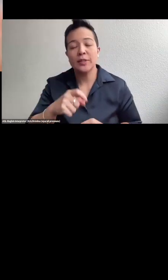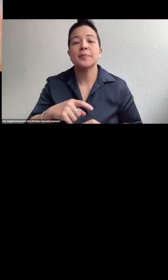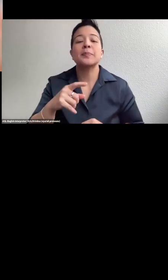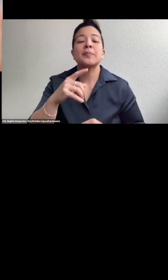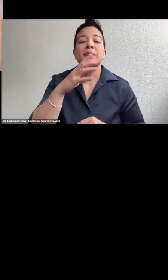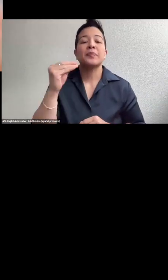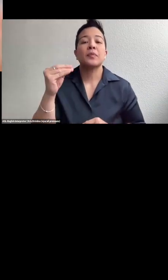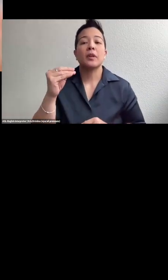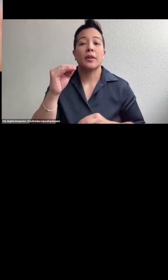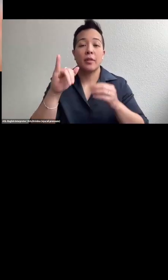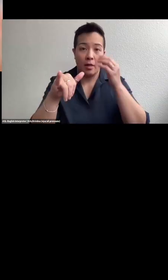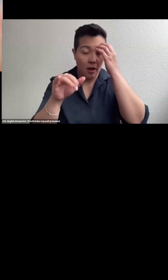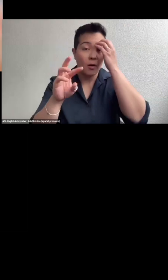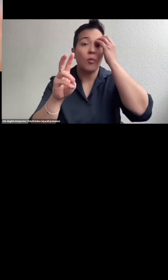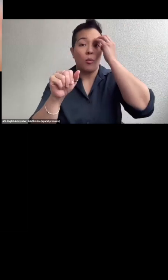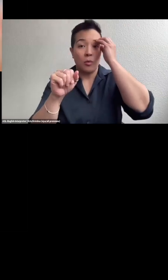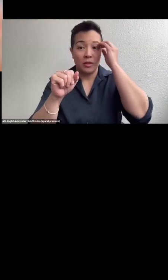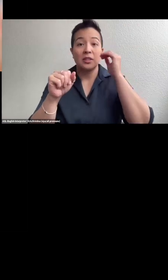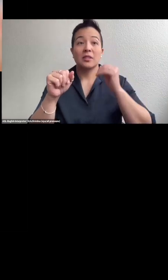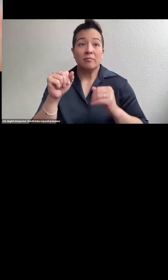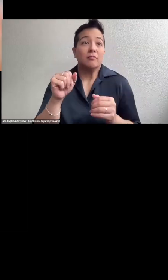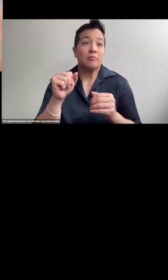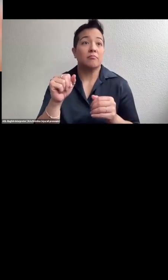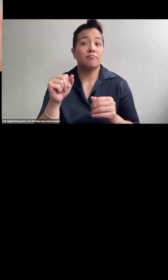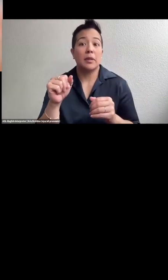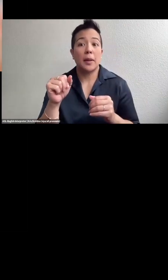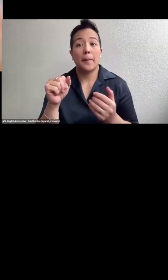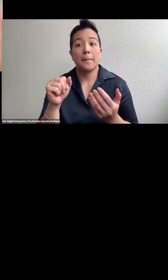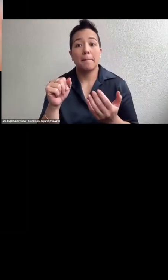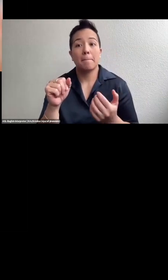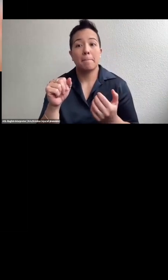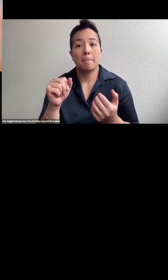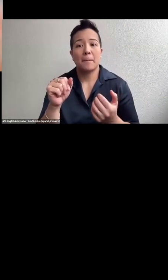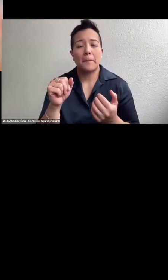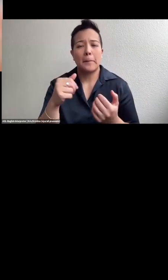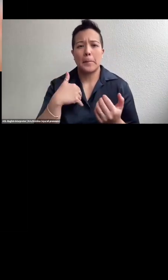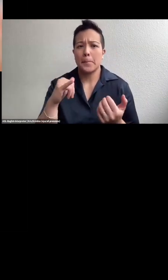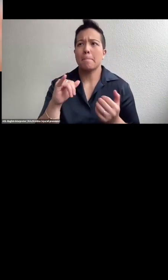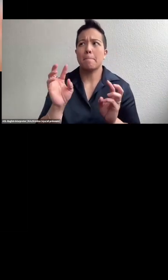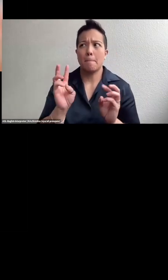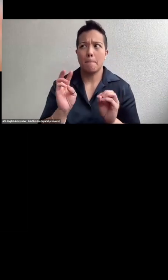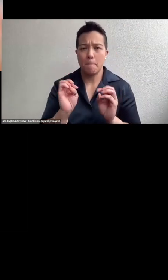uh, that was that they, I was like, wow. Um,